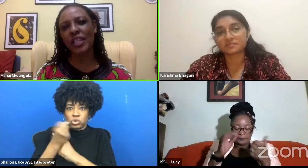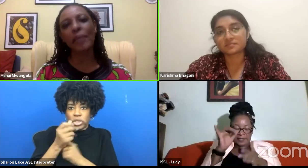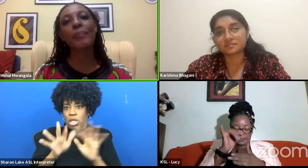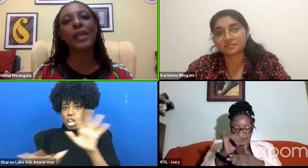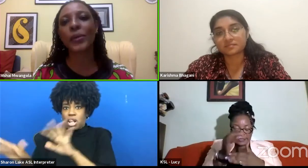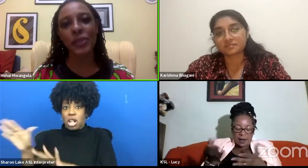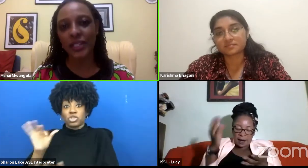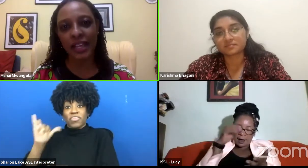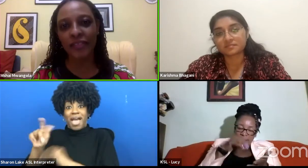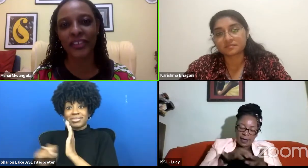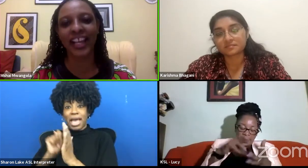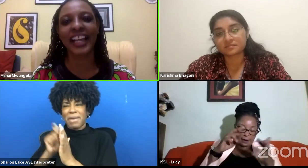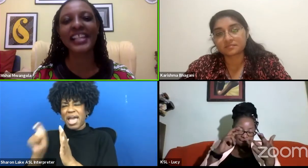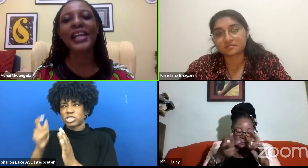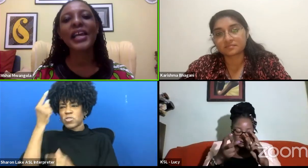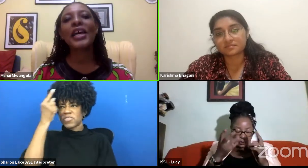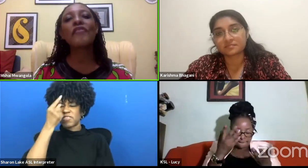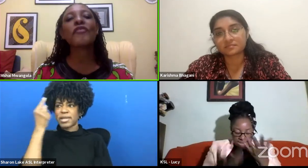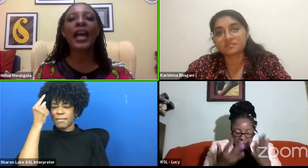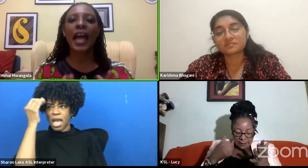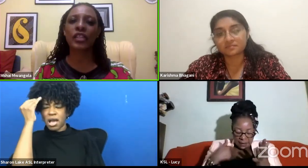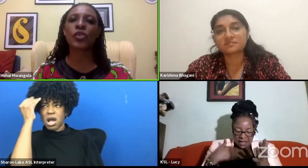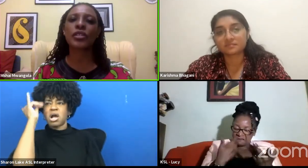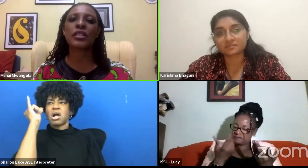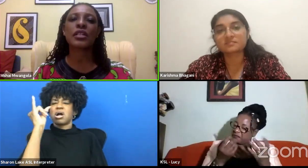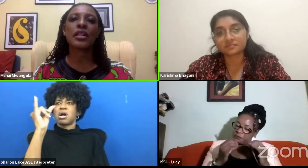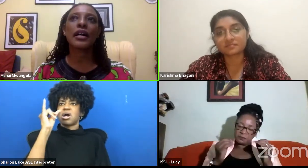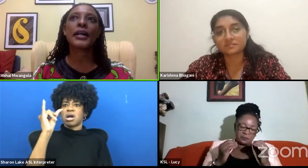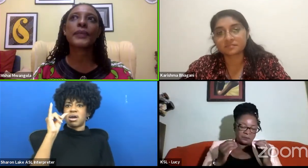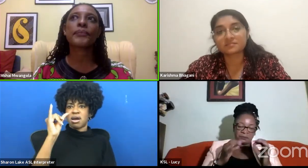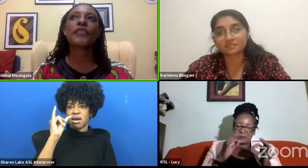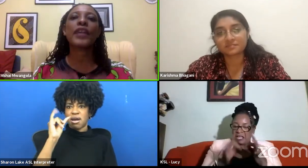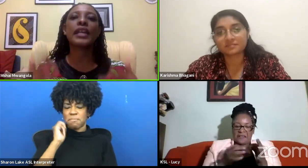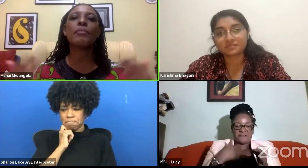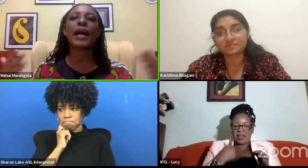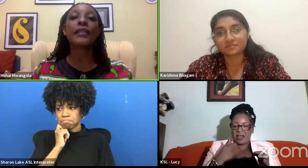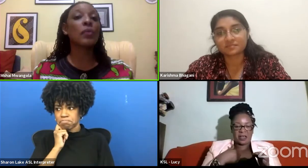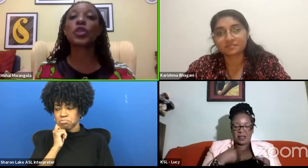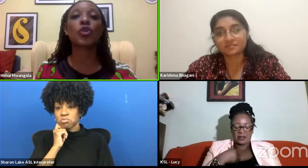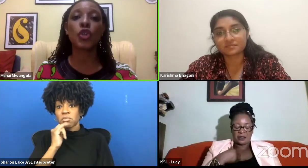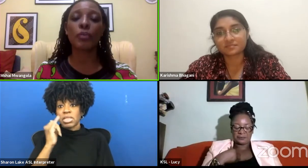that perhaps I would not have had if I came back and there was no job,